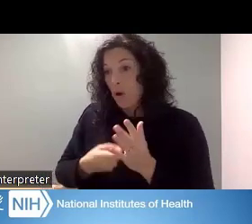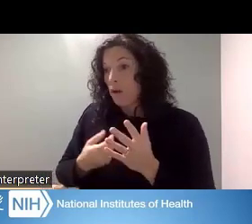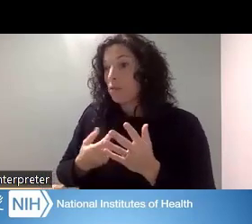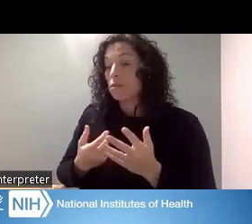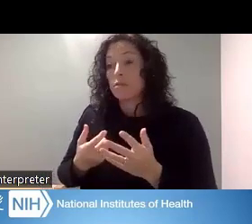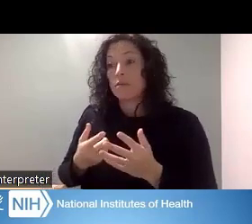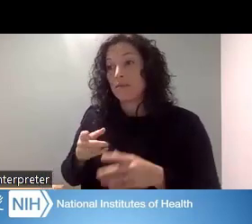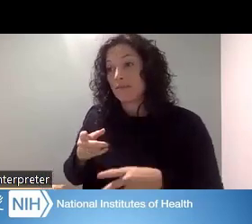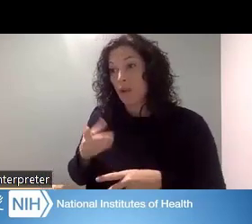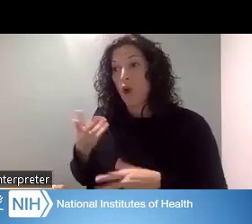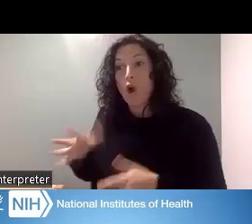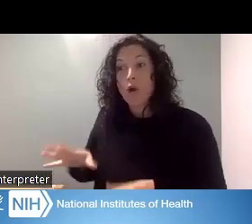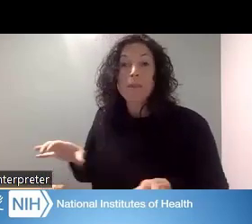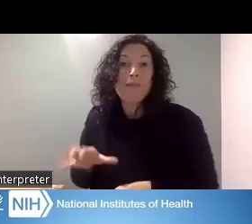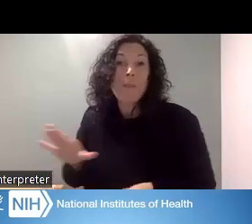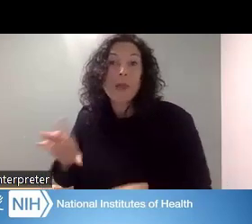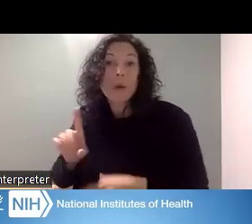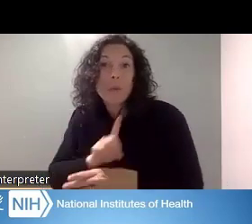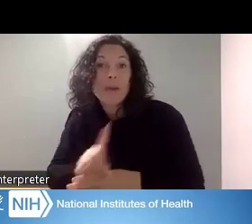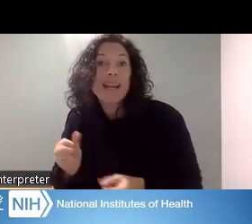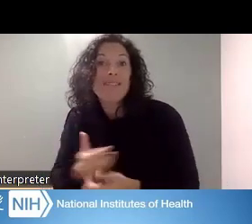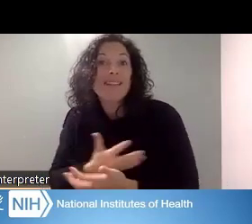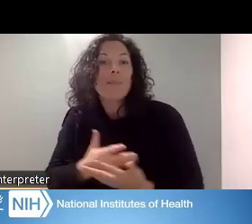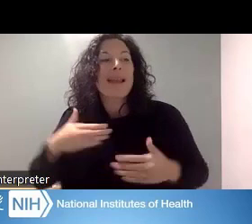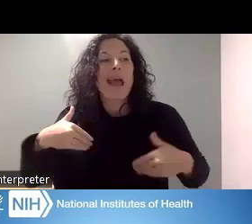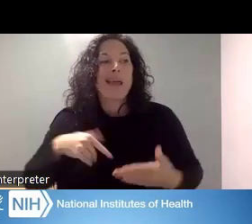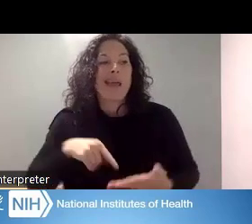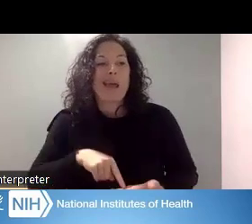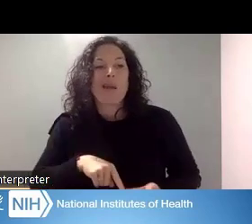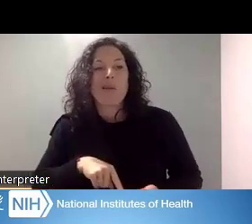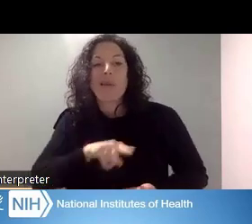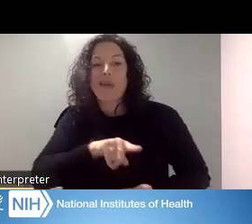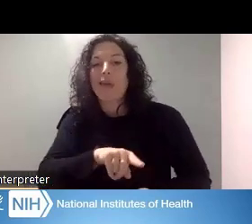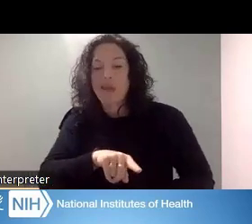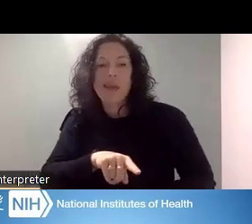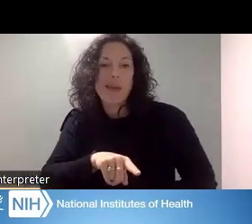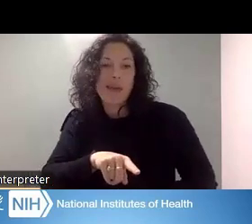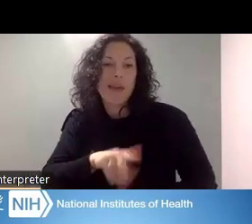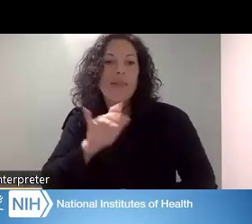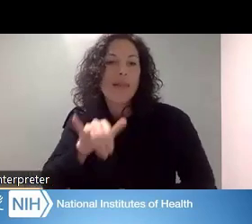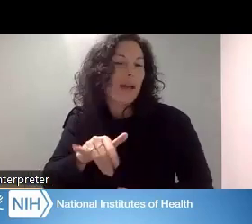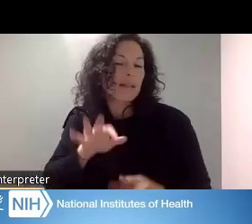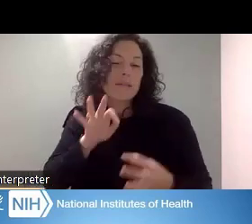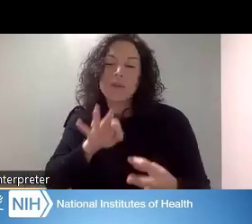but they've not yet been physically paid out by your organization. That will be a perfect example of something